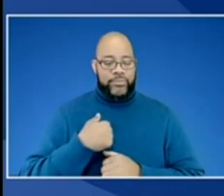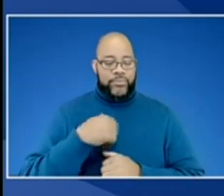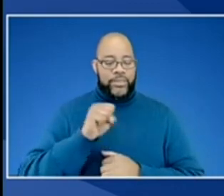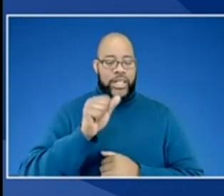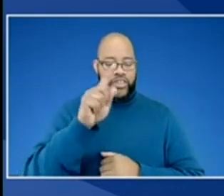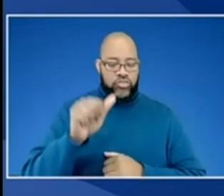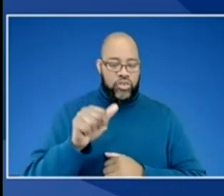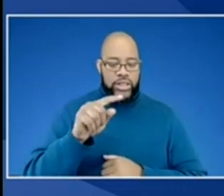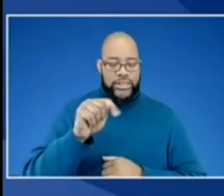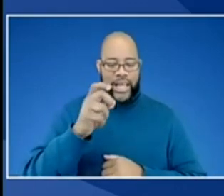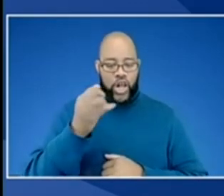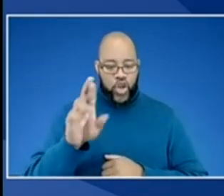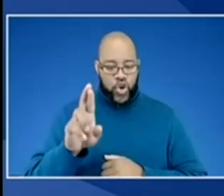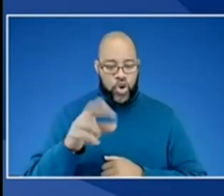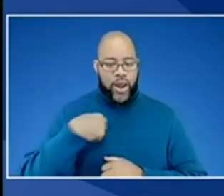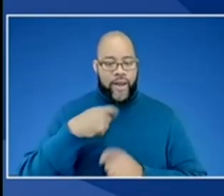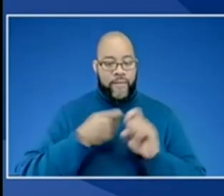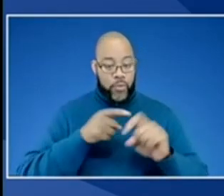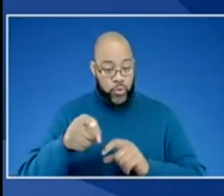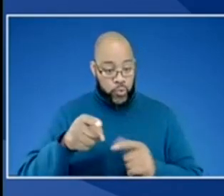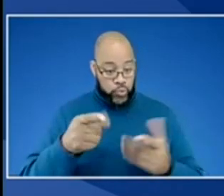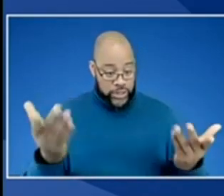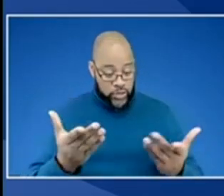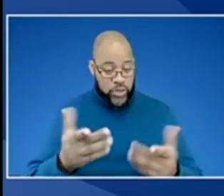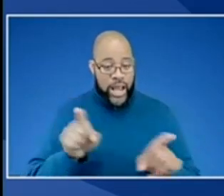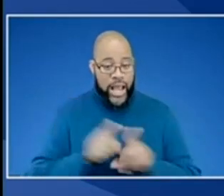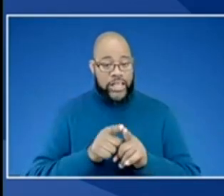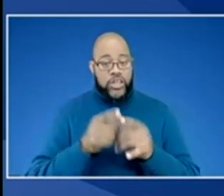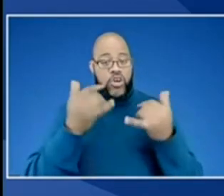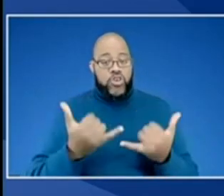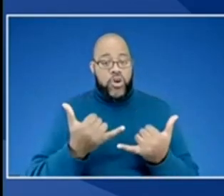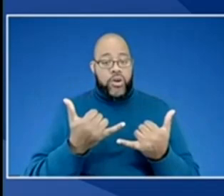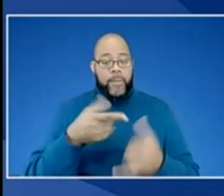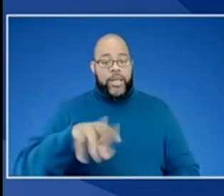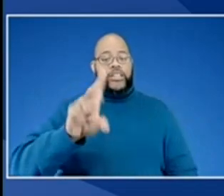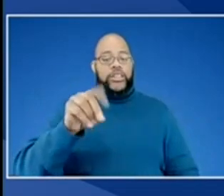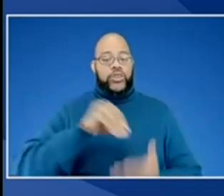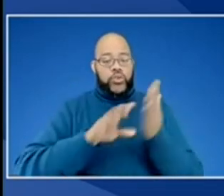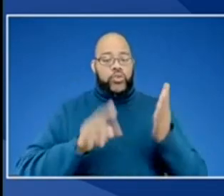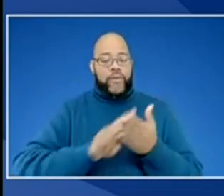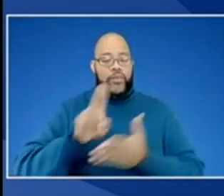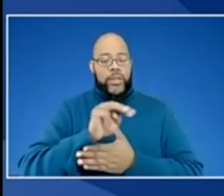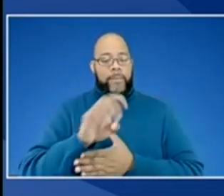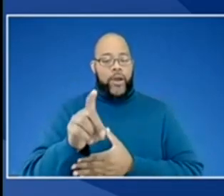Taylor and I come to you all today as a current doctoral student at The University of Maryland College Park.